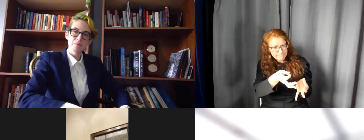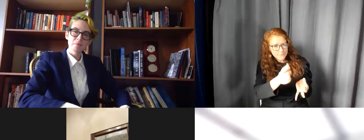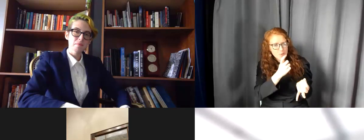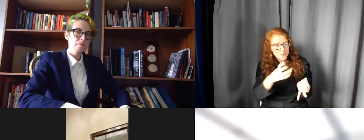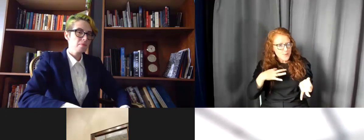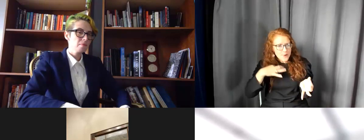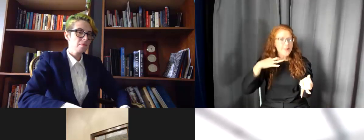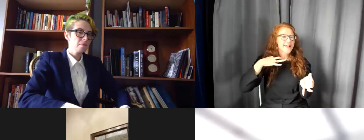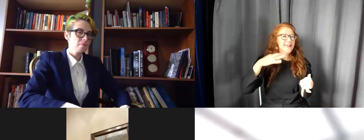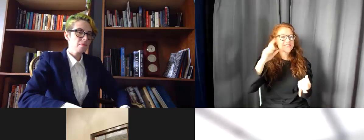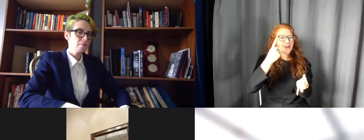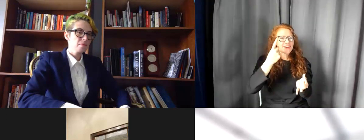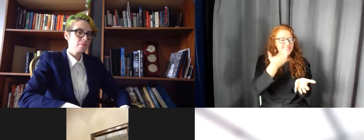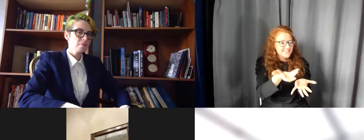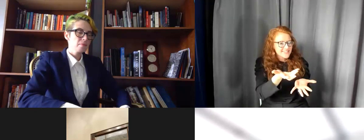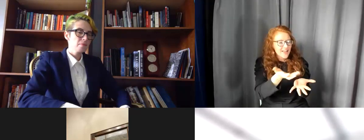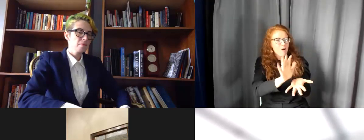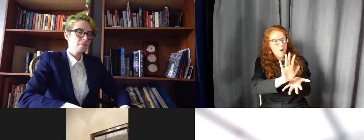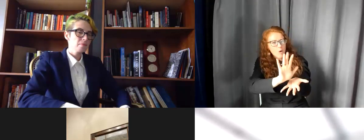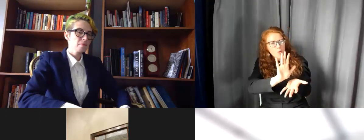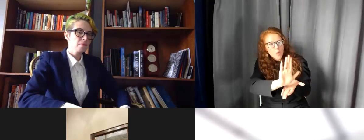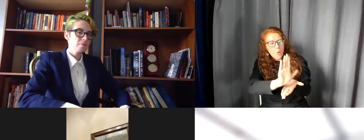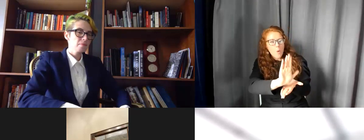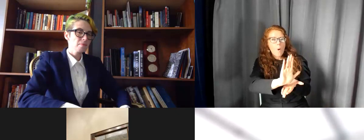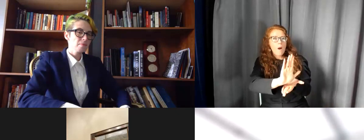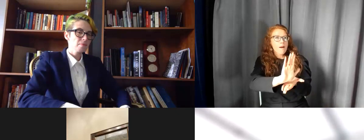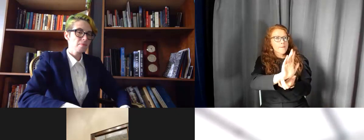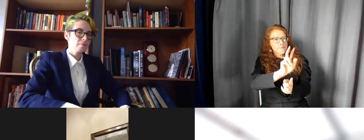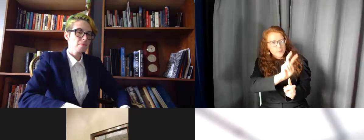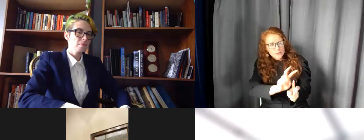Jordan Radford: What? What are your perceptions, and how much do you know about